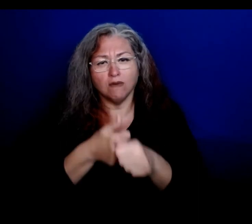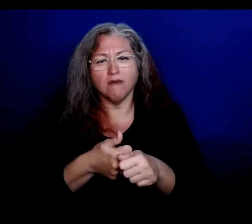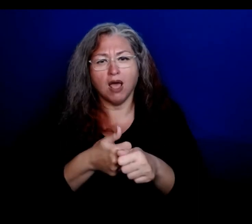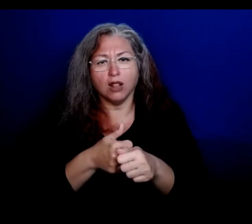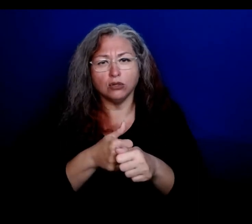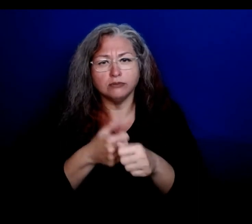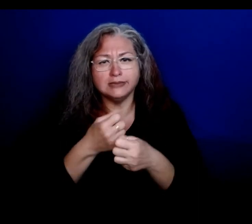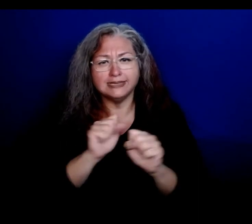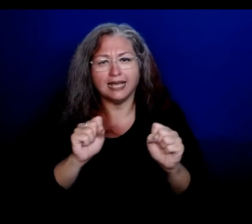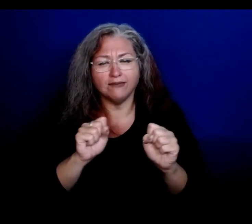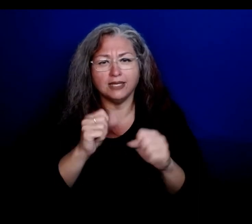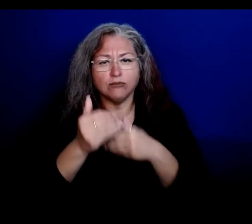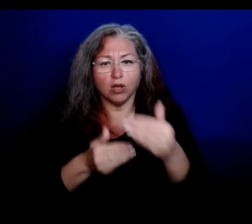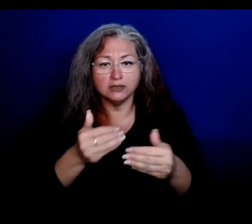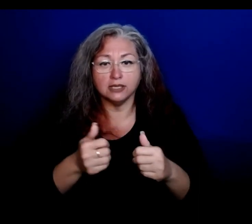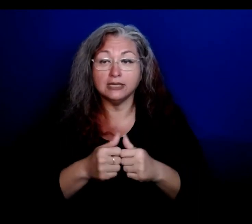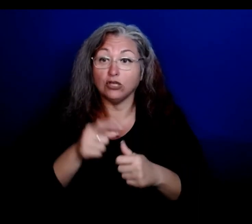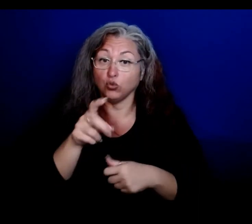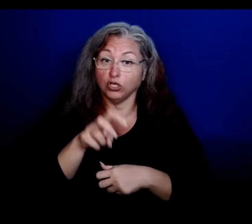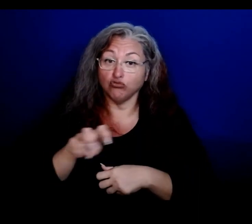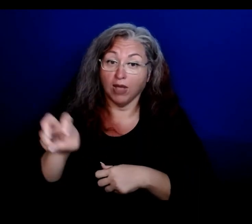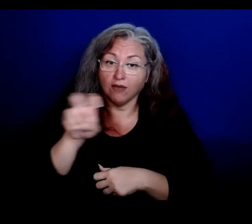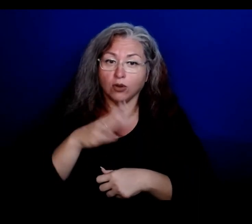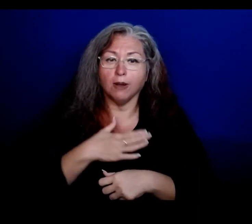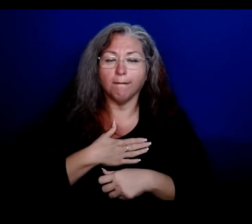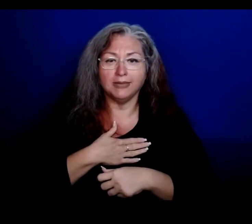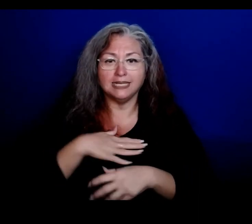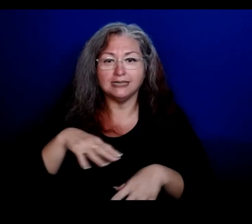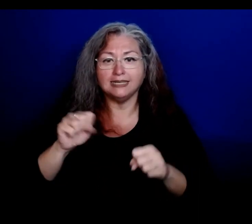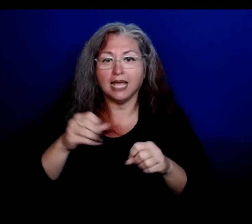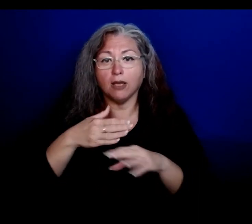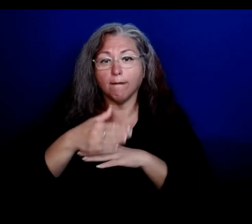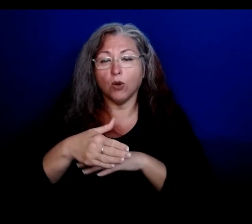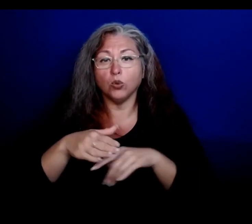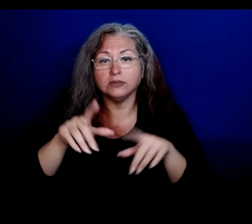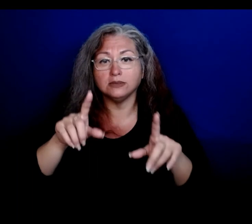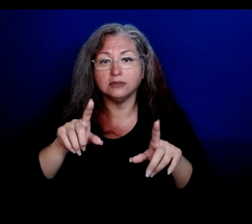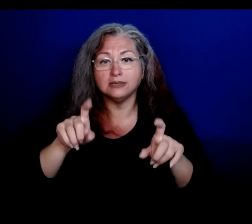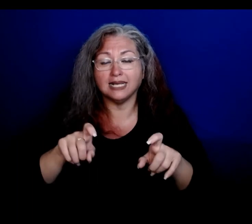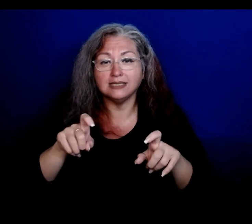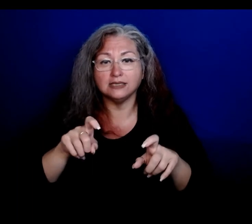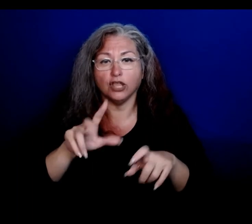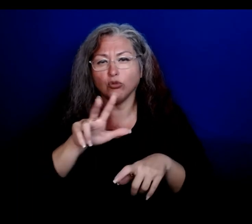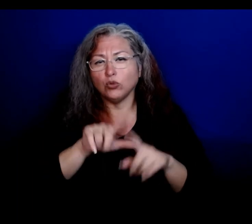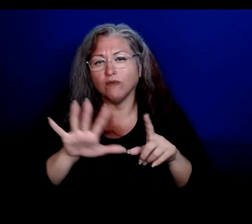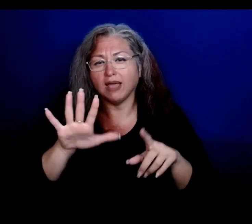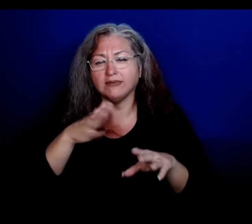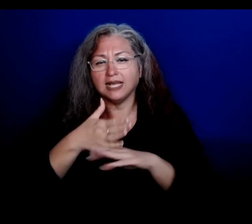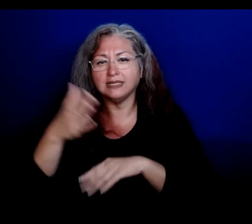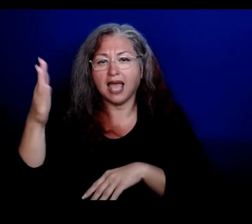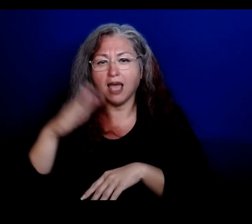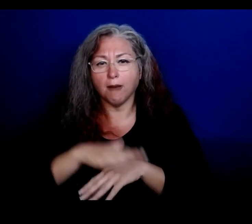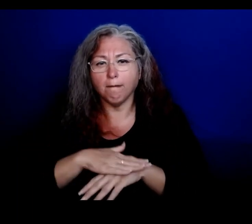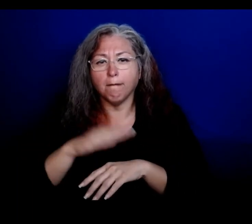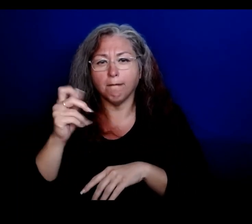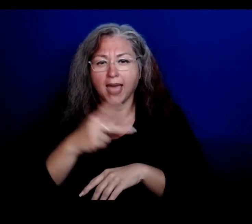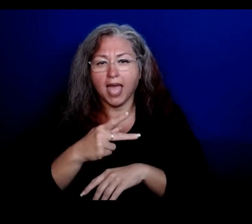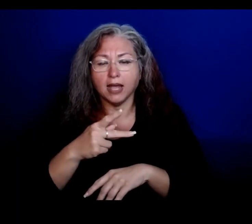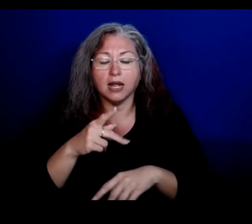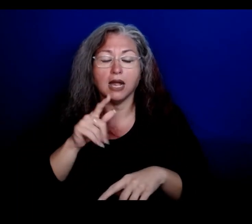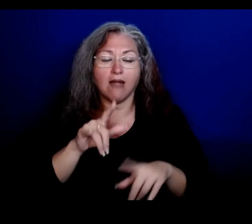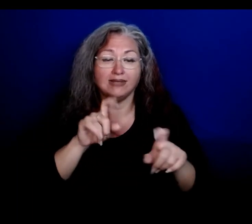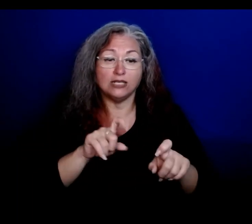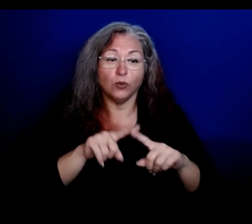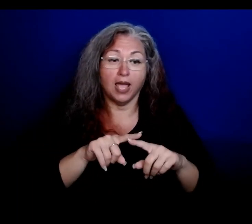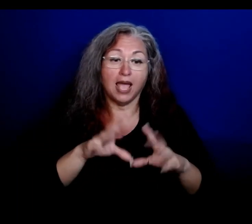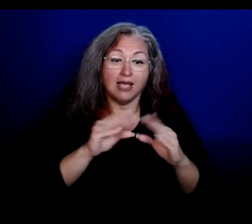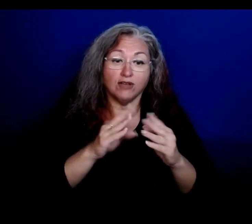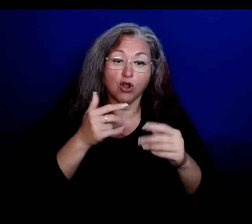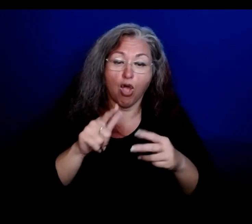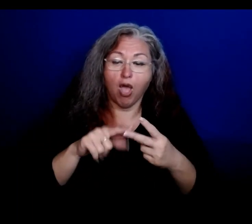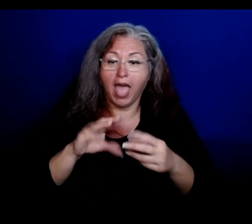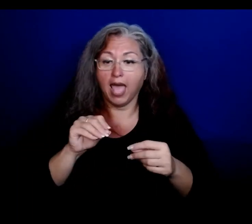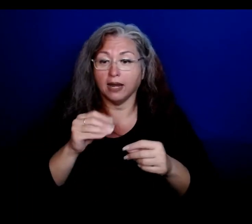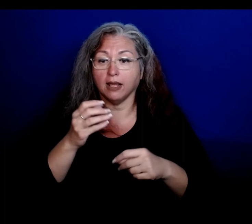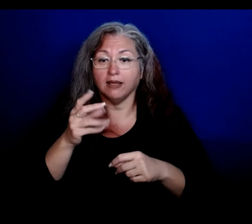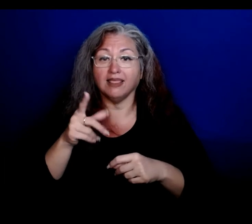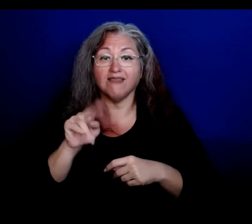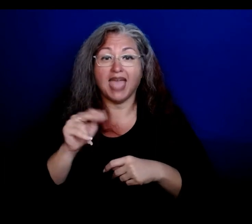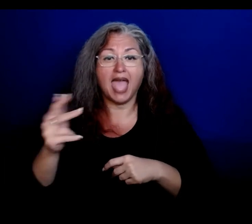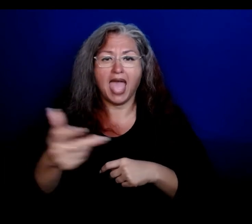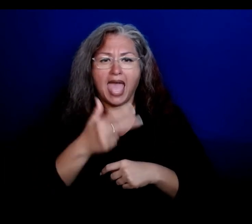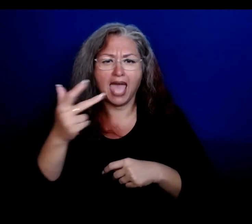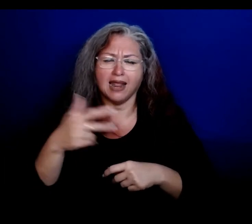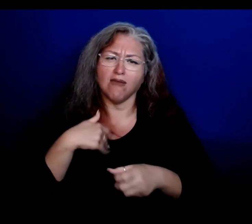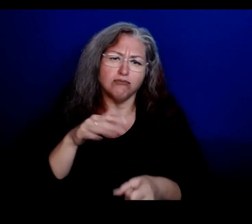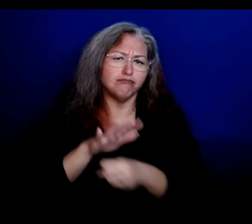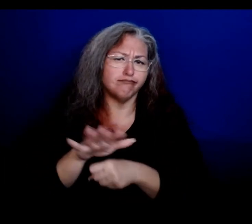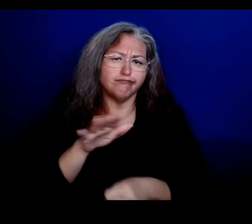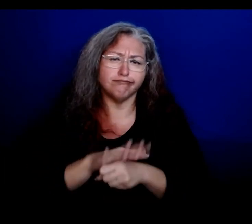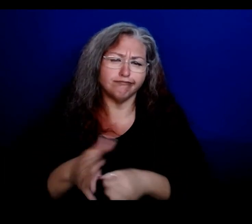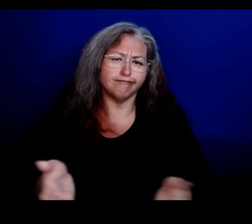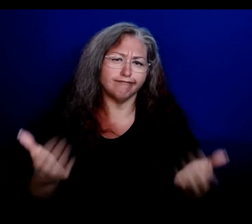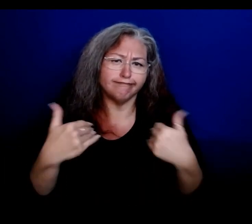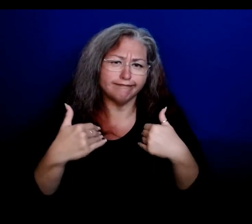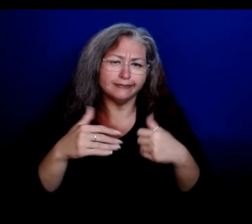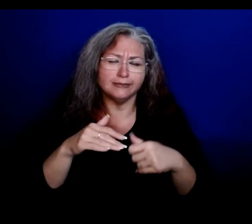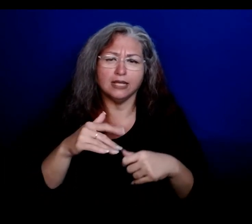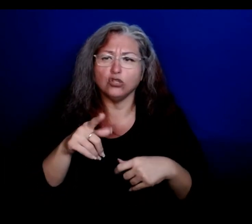If you travel, we encourage you to take a post-travel test 3 to 5 days after you return. Our testing centers at the Convention Hall and the mobile van have plenty of capacity now and there is no need